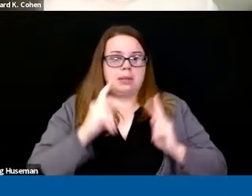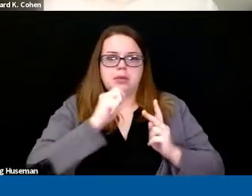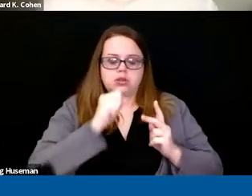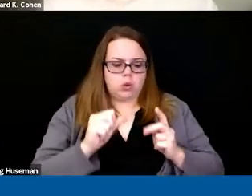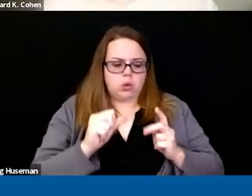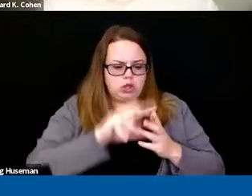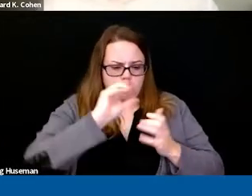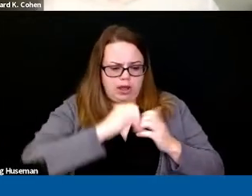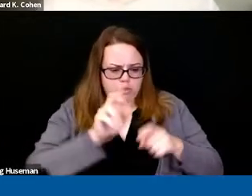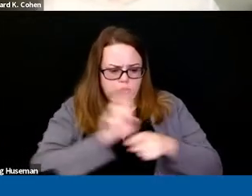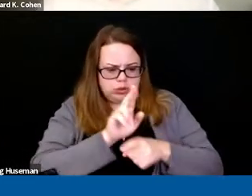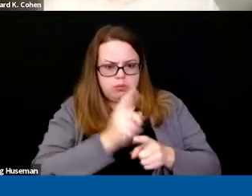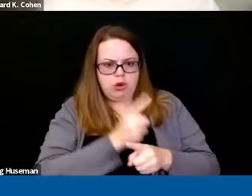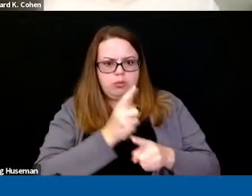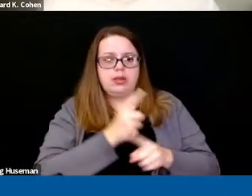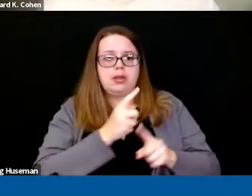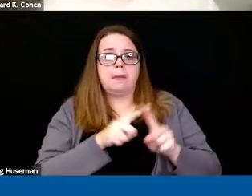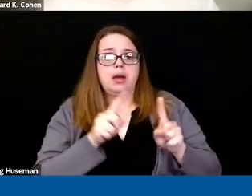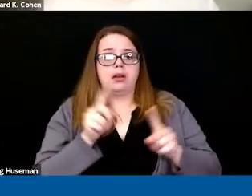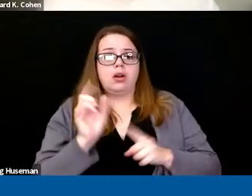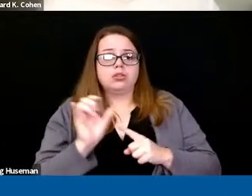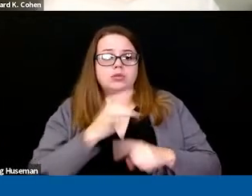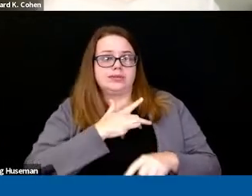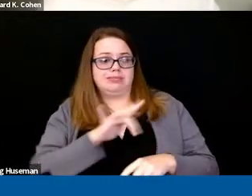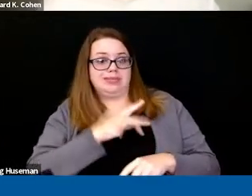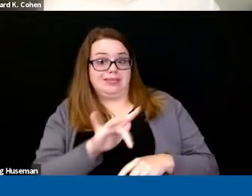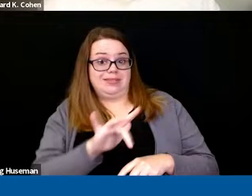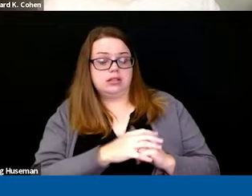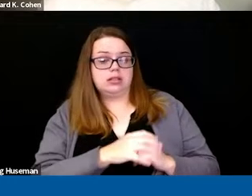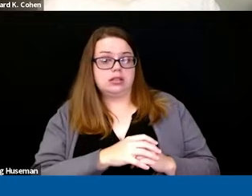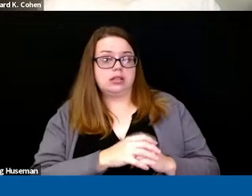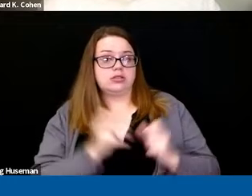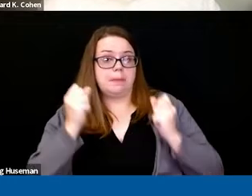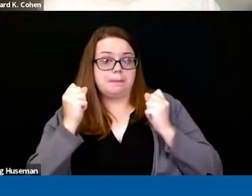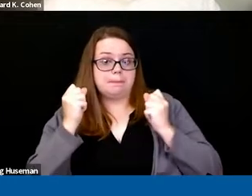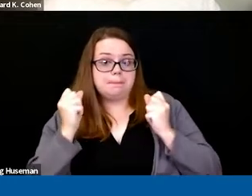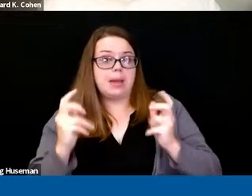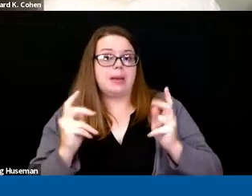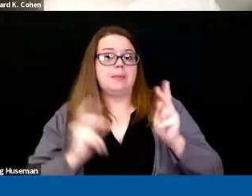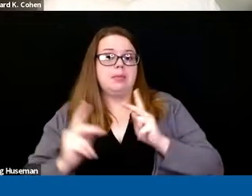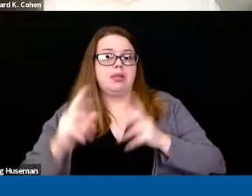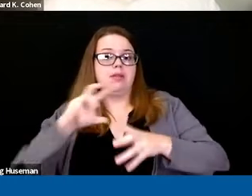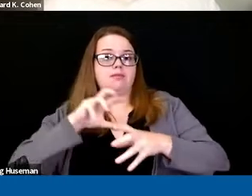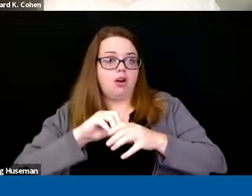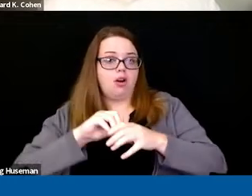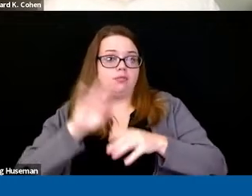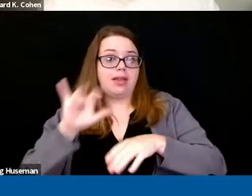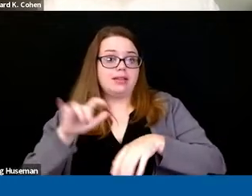is because ARIA support varies. There are a lot of hands in the pot by the time it reaches an assistive technology user.